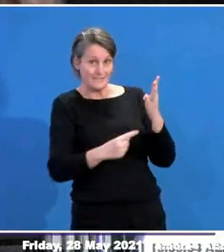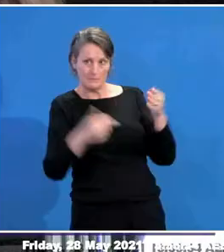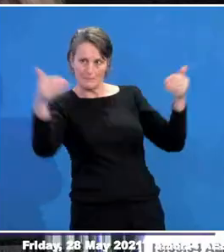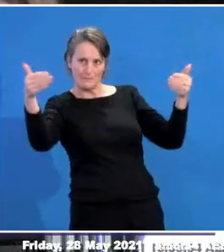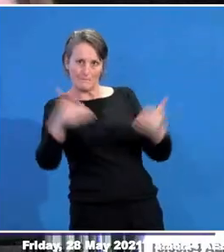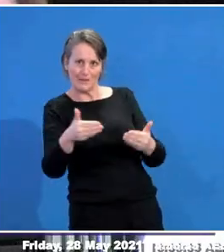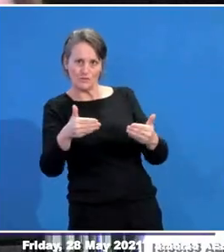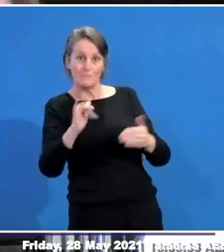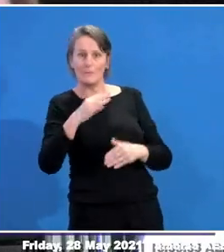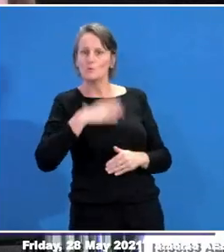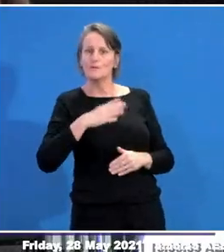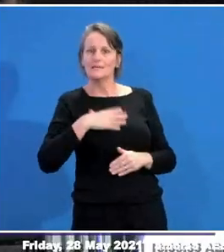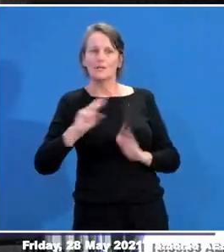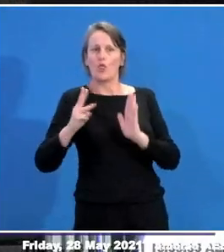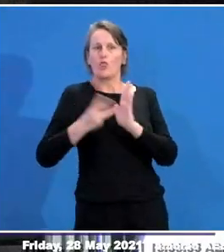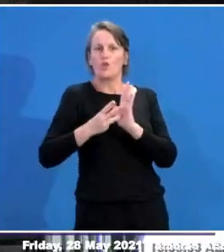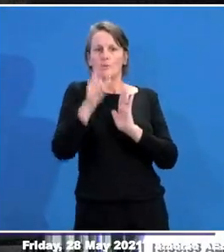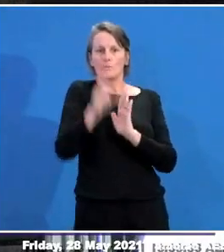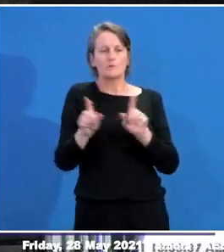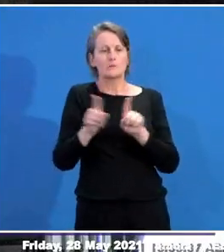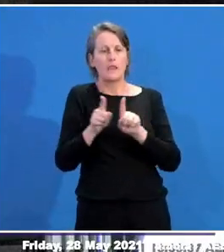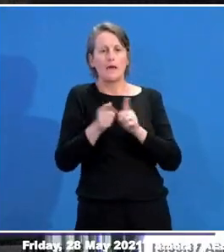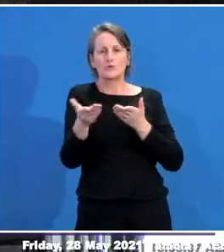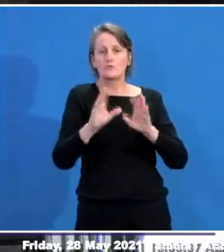relationship that is a service provider?